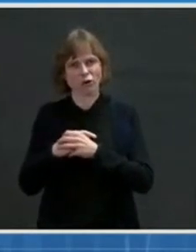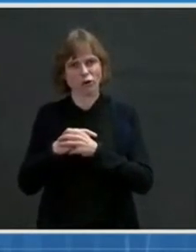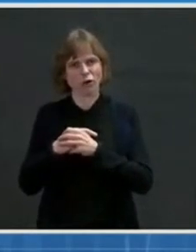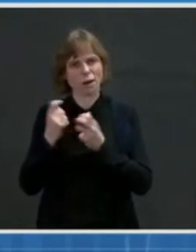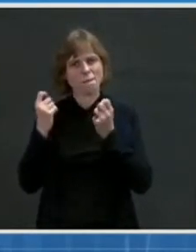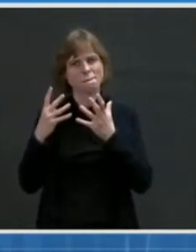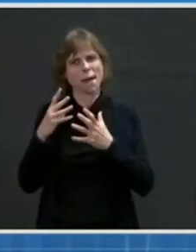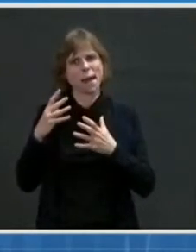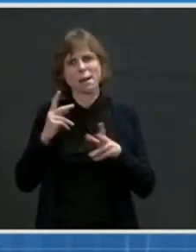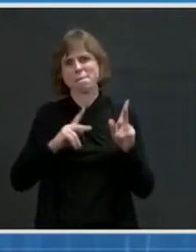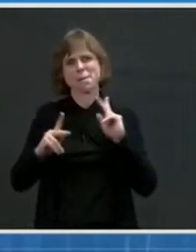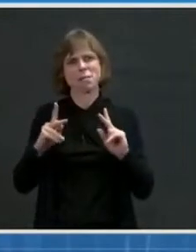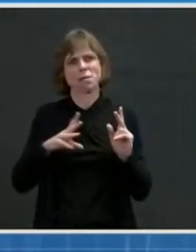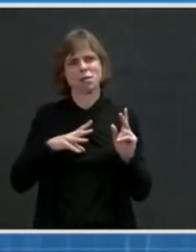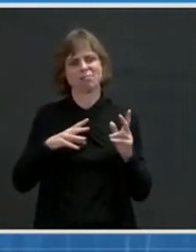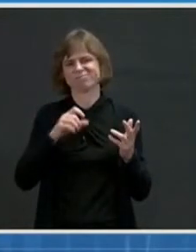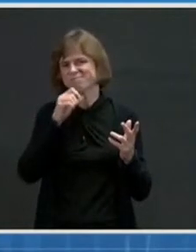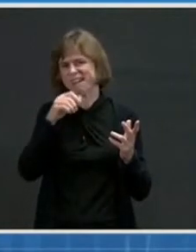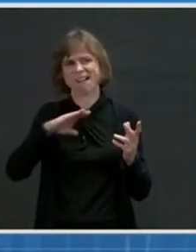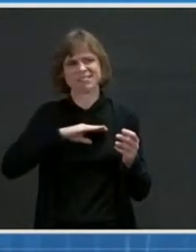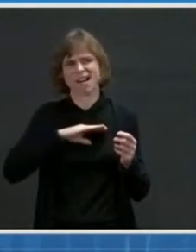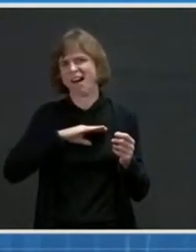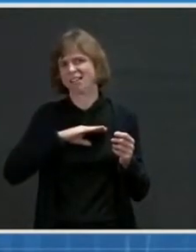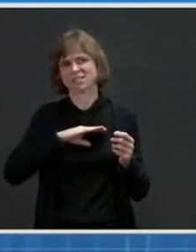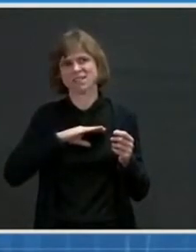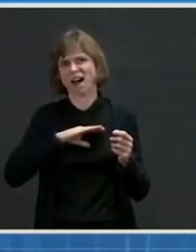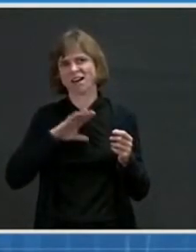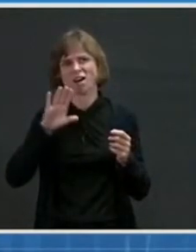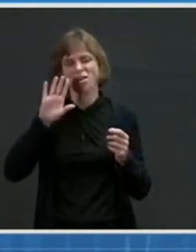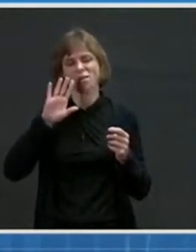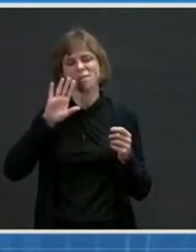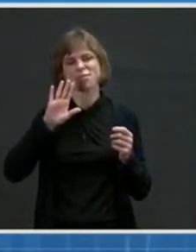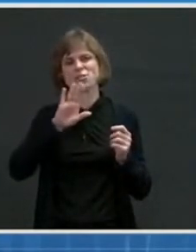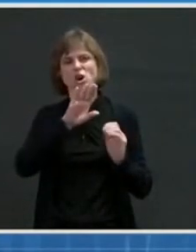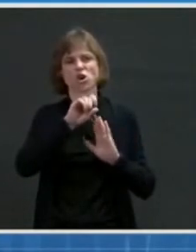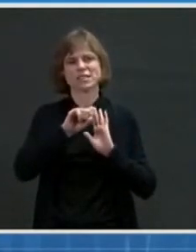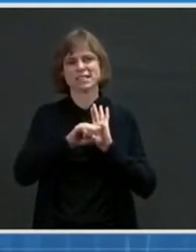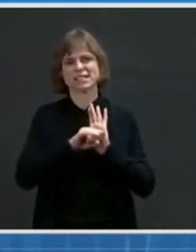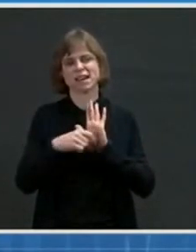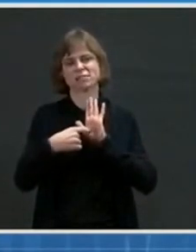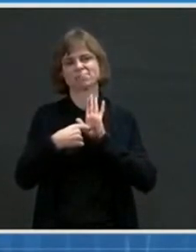A LOT OF CITY OFFICIALS WE HAVE SPOKEN TO OVER THE LAST COUPLE